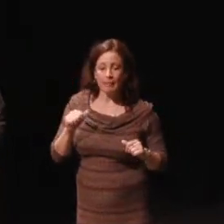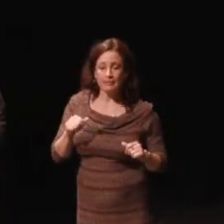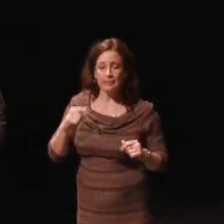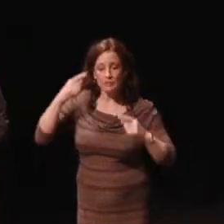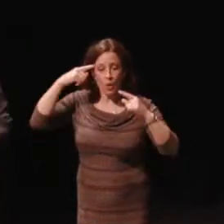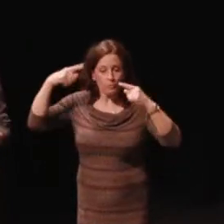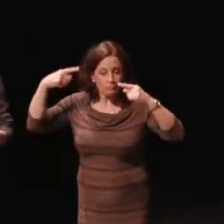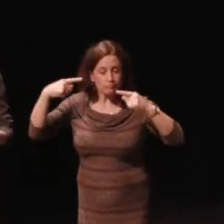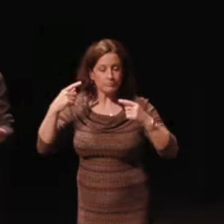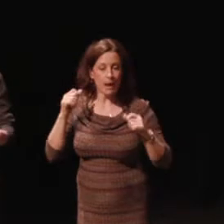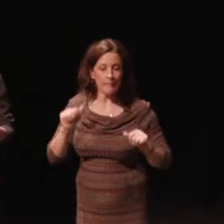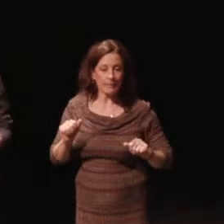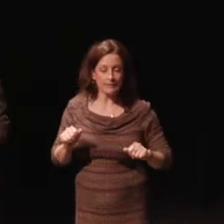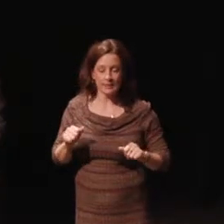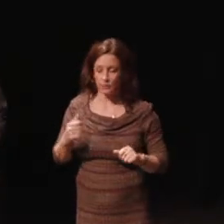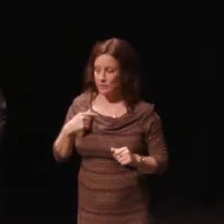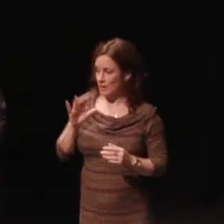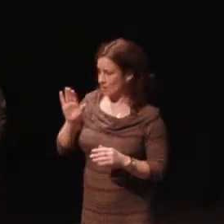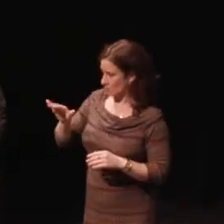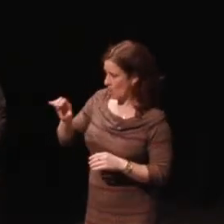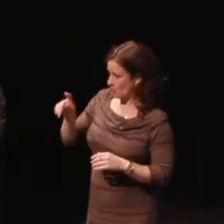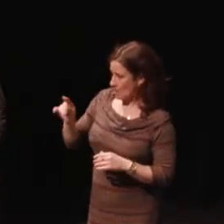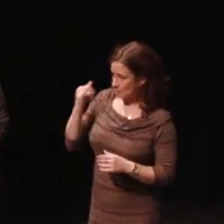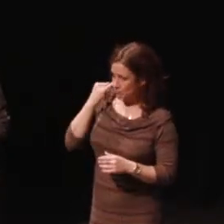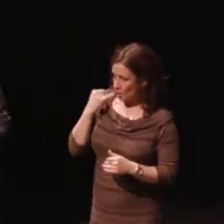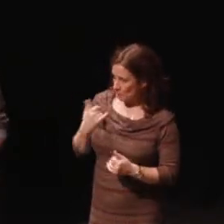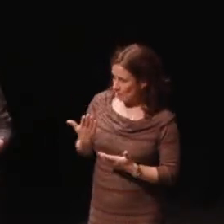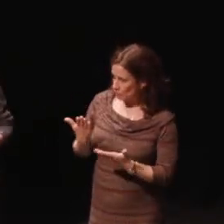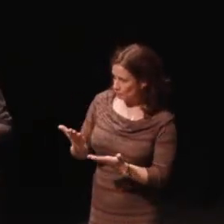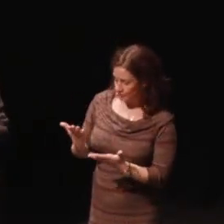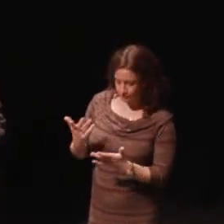we're saying you have to 10 guys, but for some players that can be